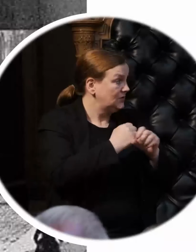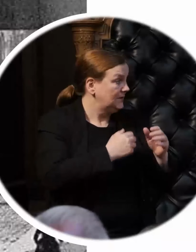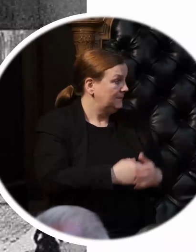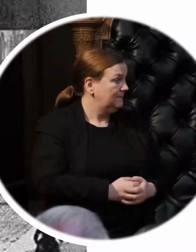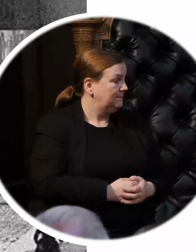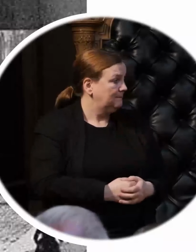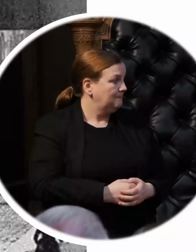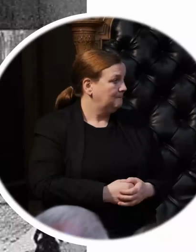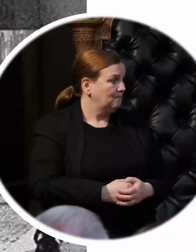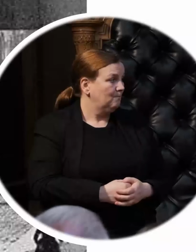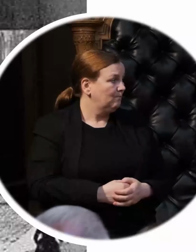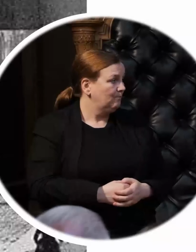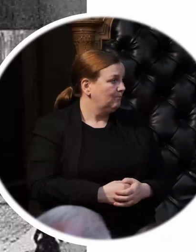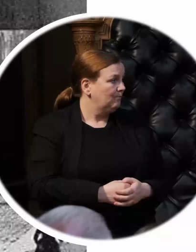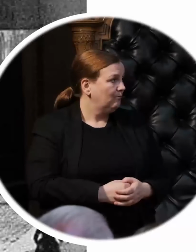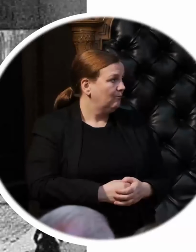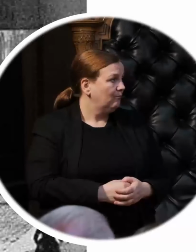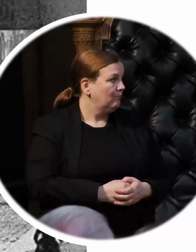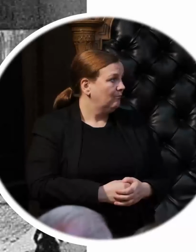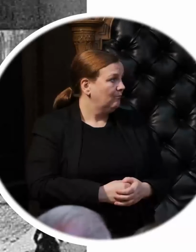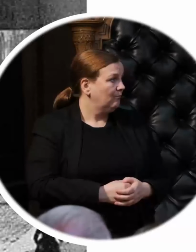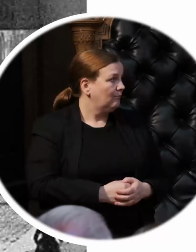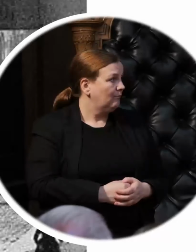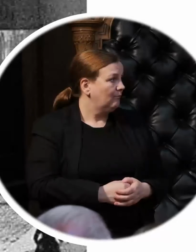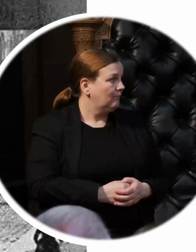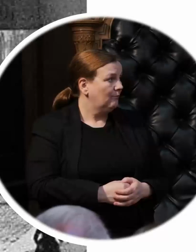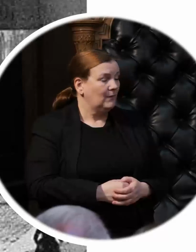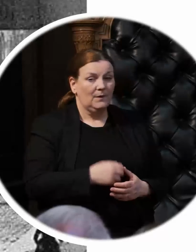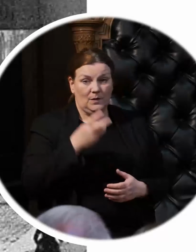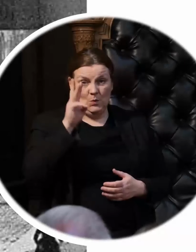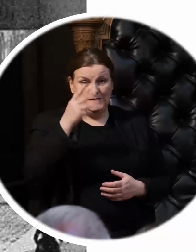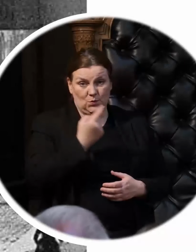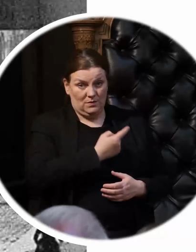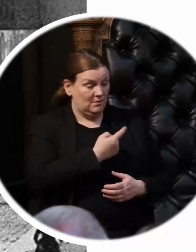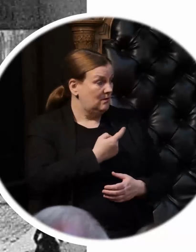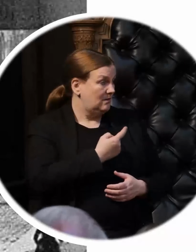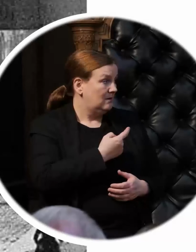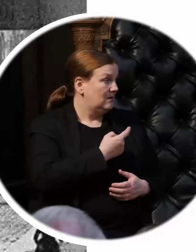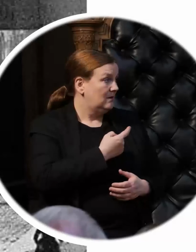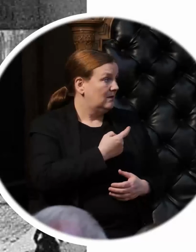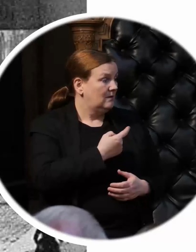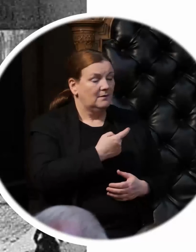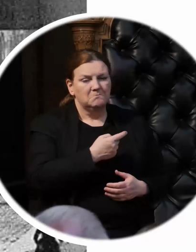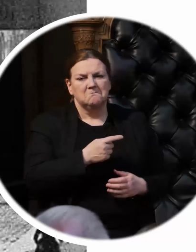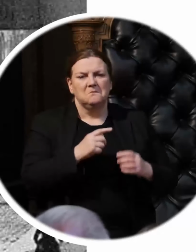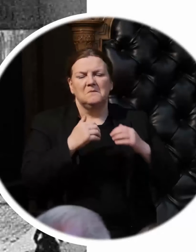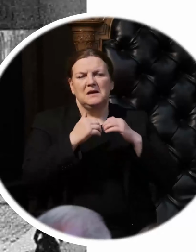Just here, this window here, this bit, this is obviously a separate building, just this bit here.